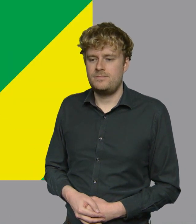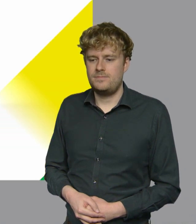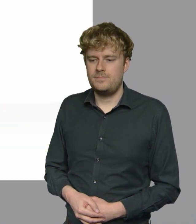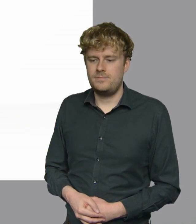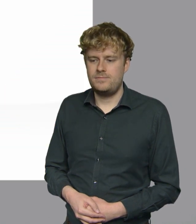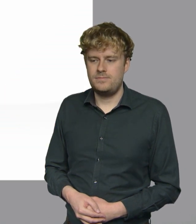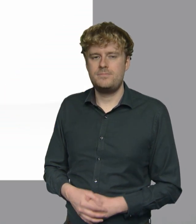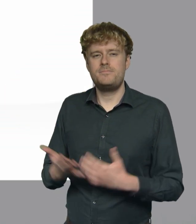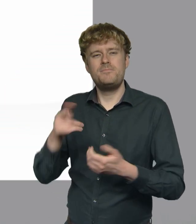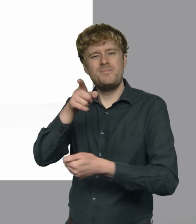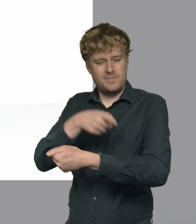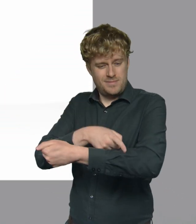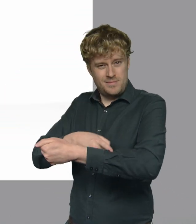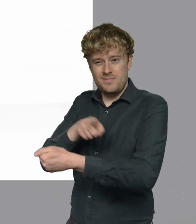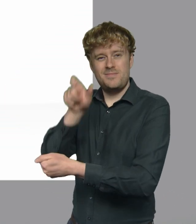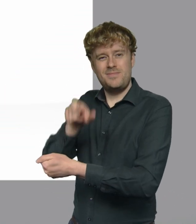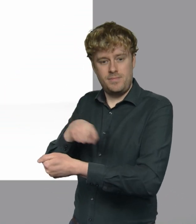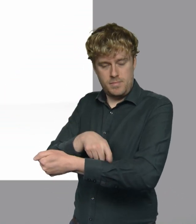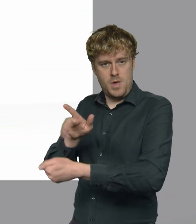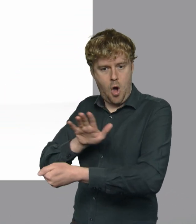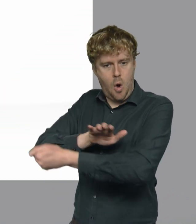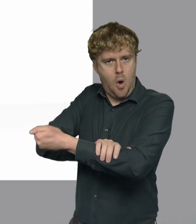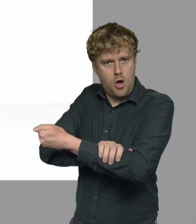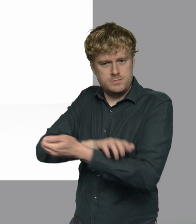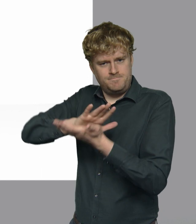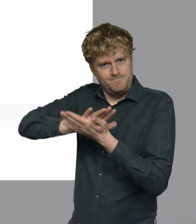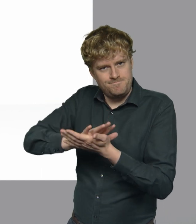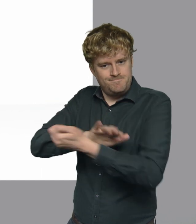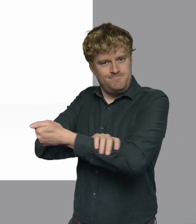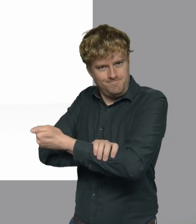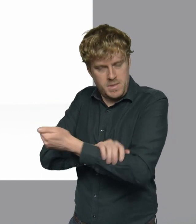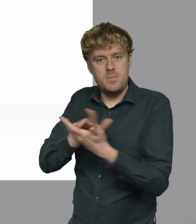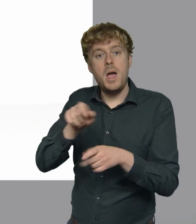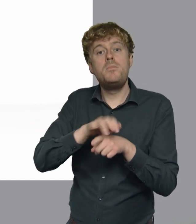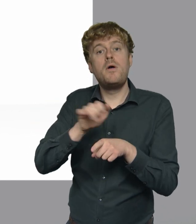Apply pressure to the wound. This helps to slow the bleeding down, but it should only be done when there was